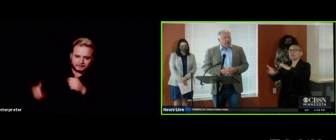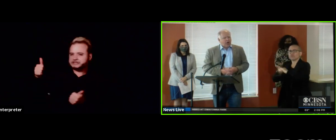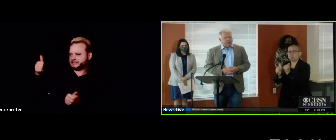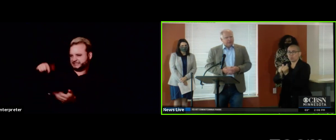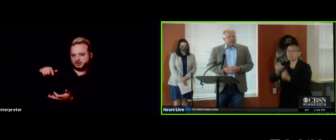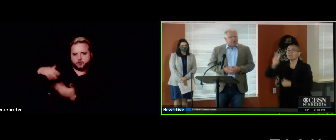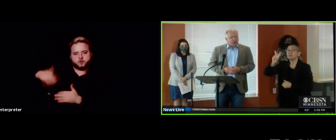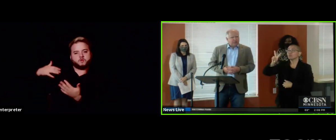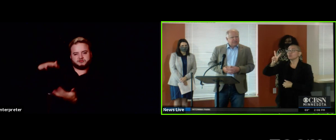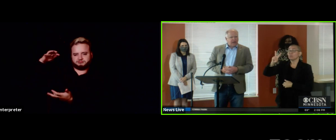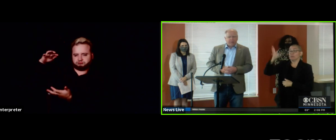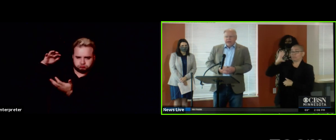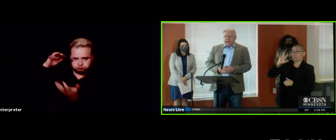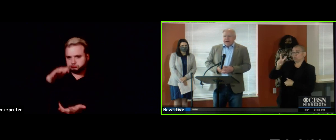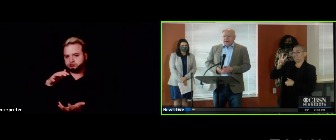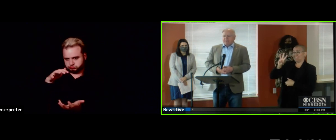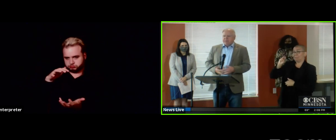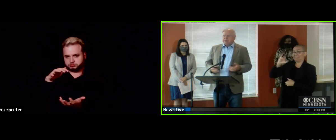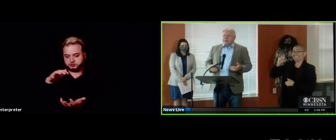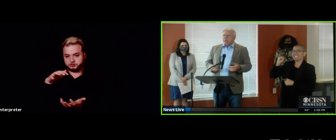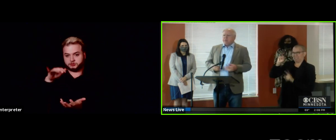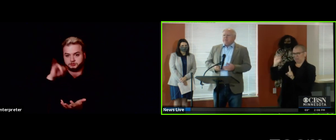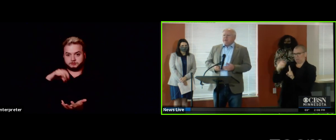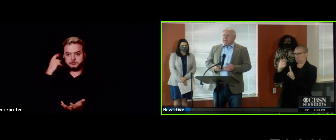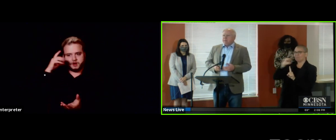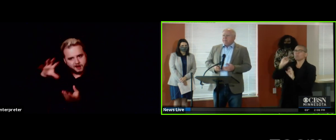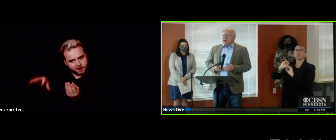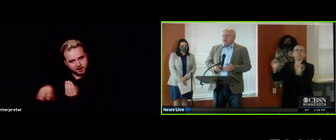on emergency homeless help. This money will be available for folks